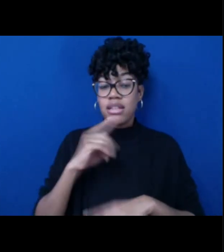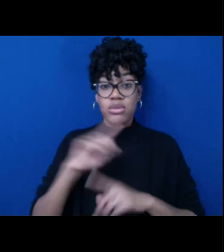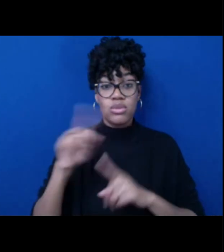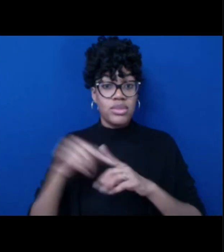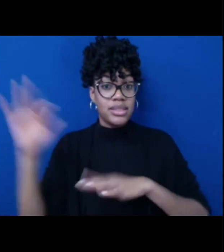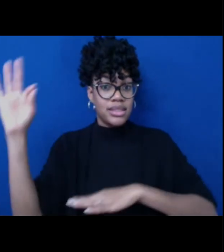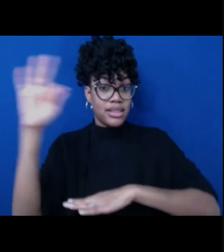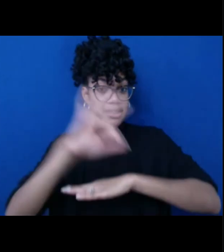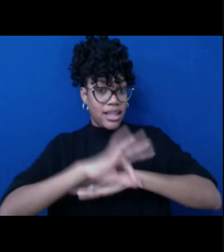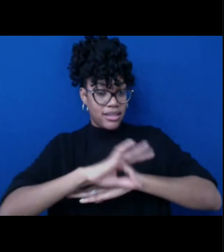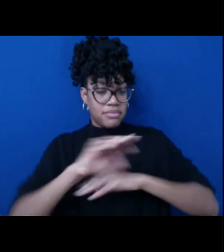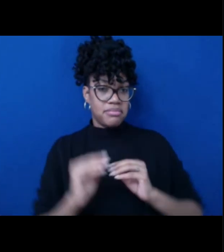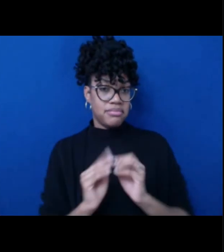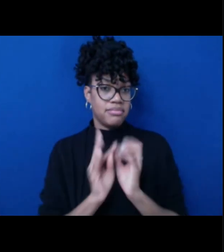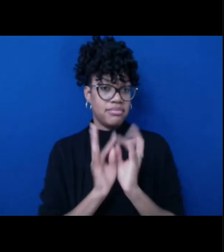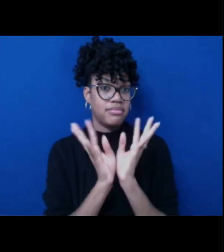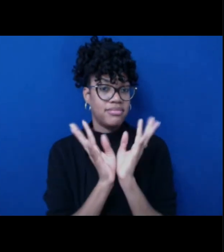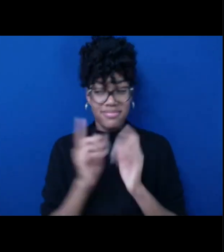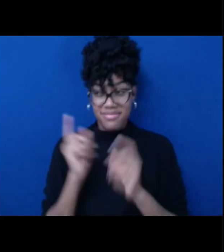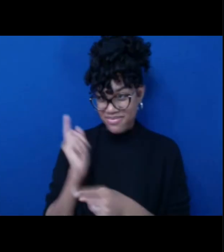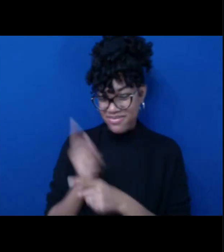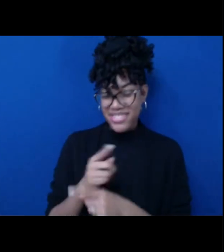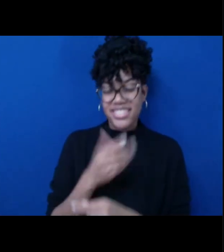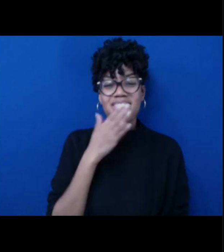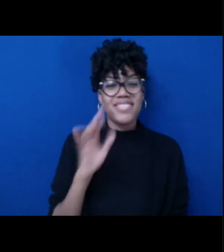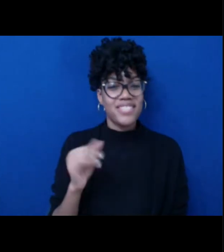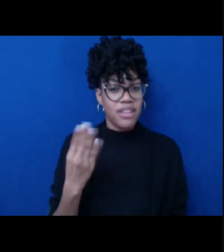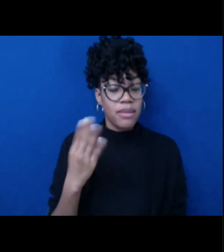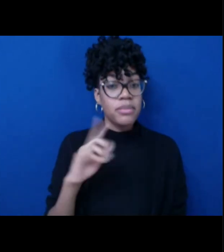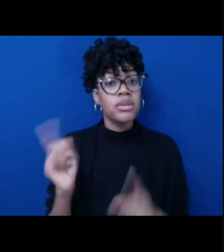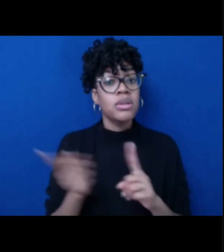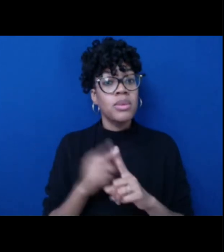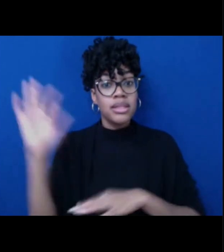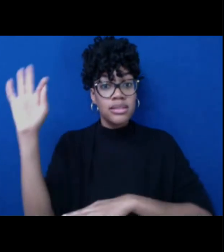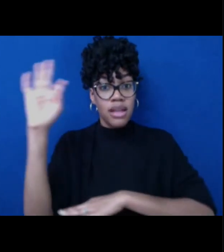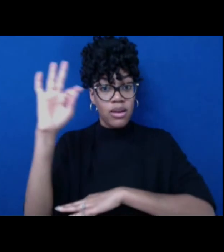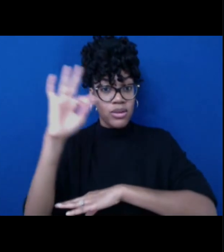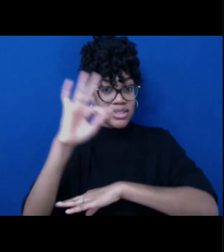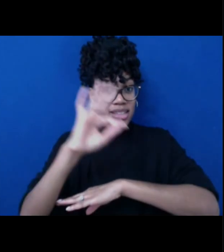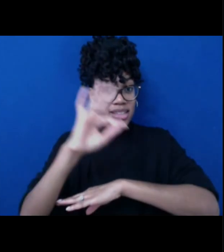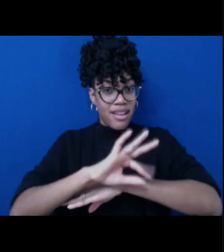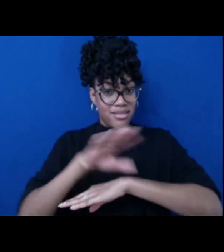Good job, right? When the sun goes down at night. You folks are .